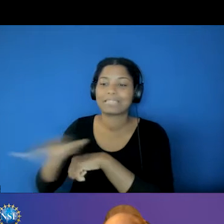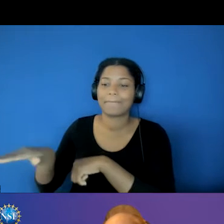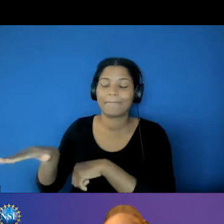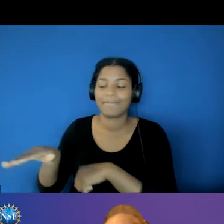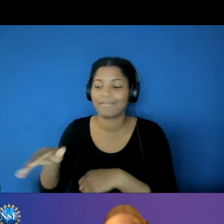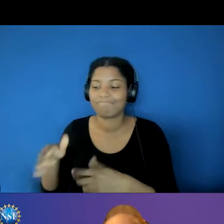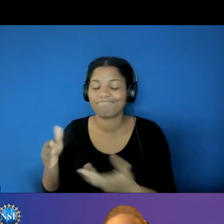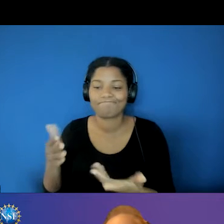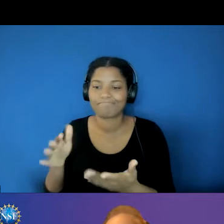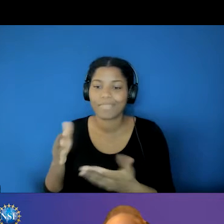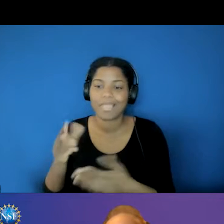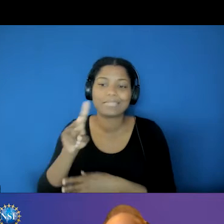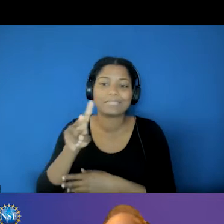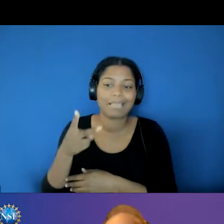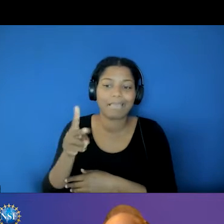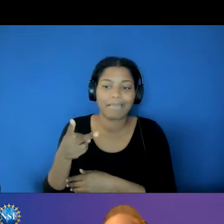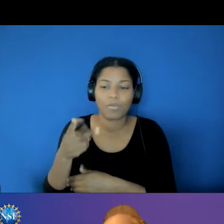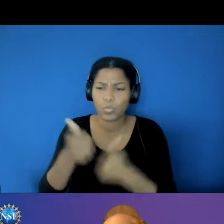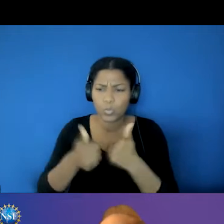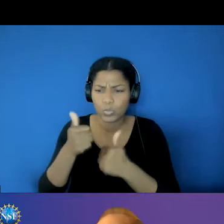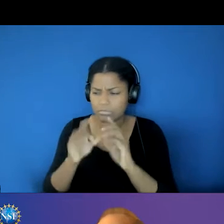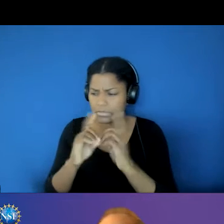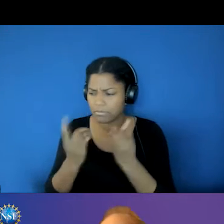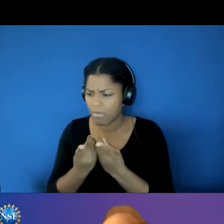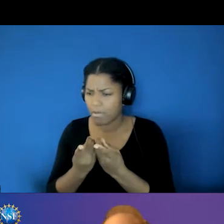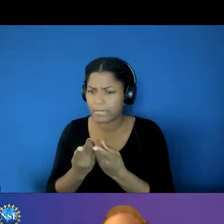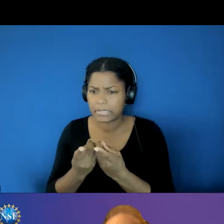a secondary consideration, which division or divisions,